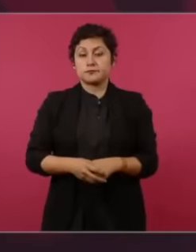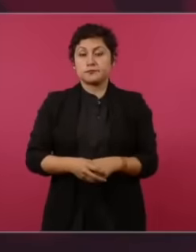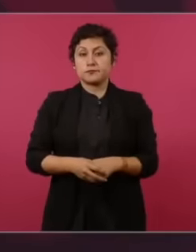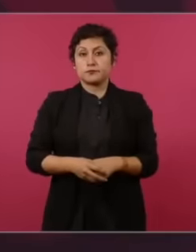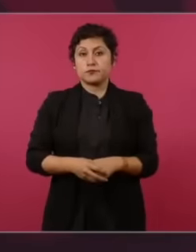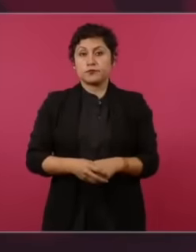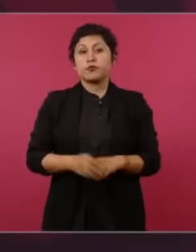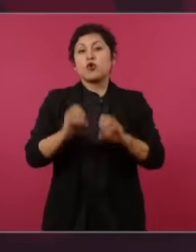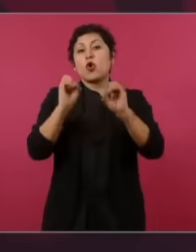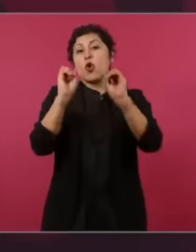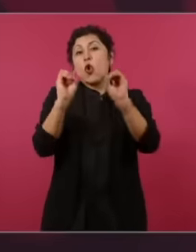at the service of a